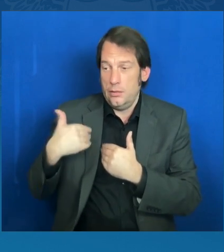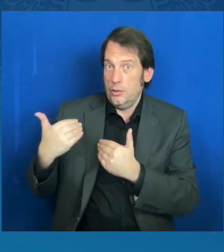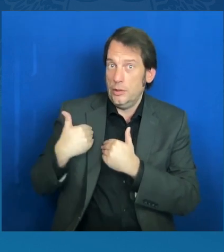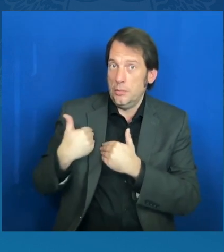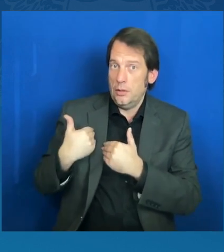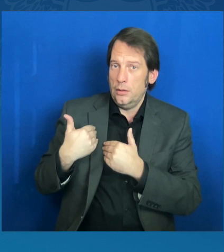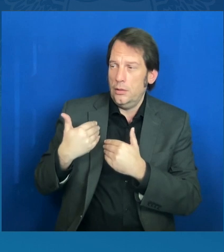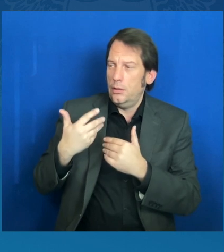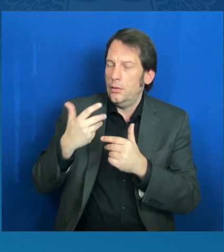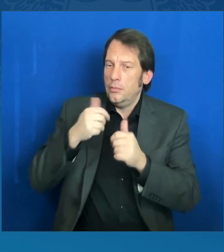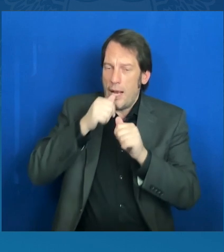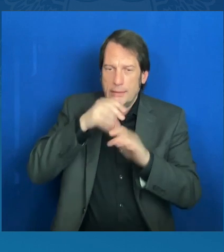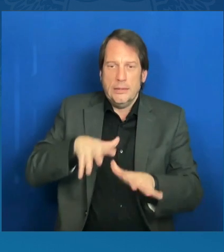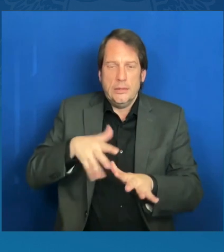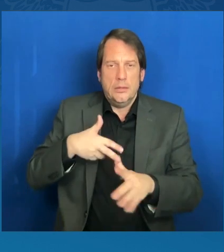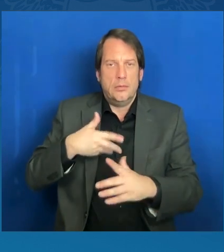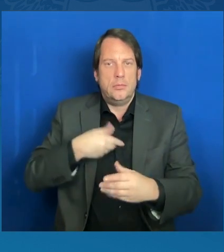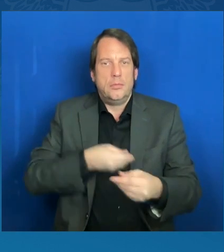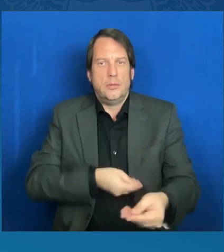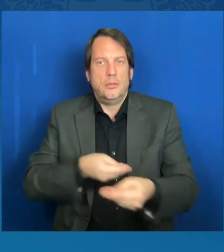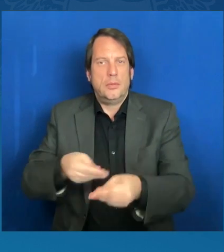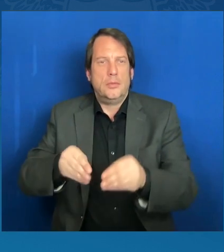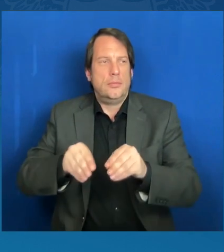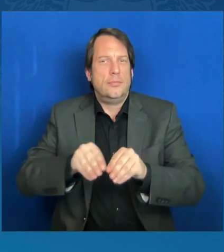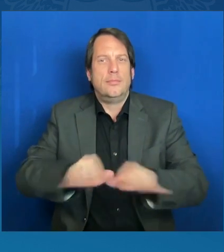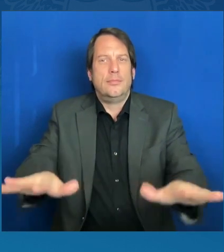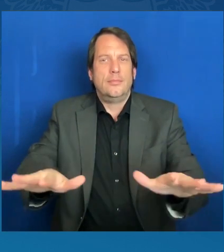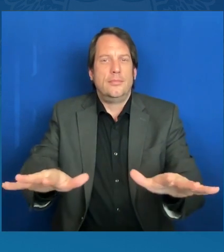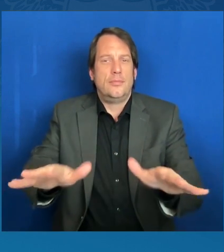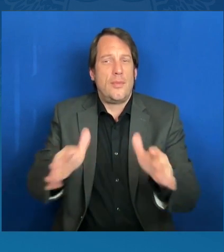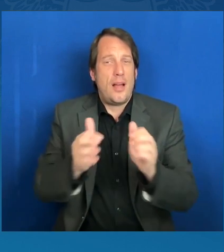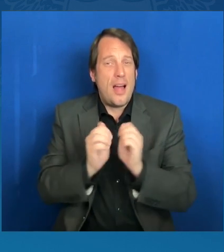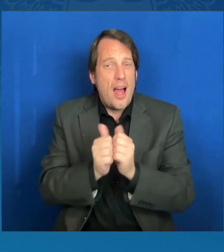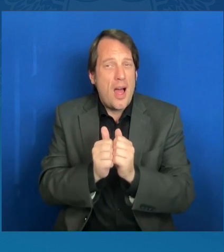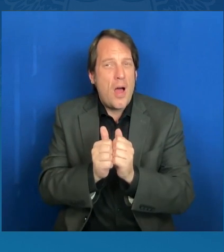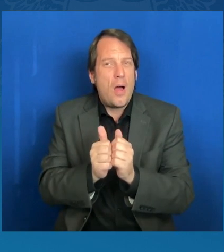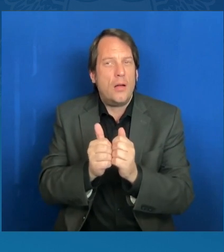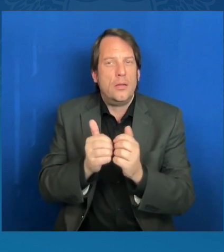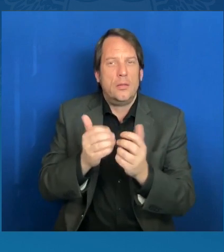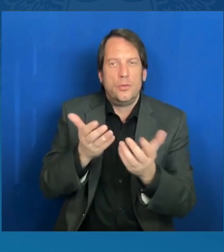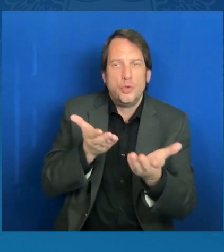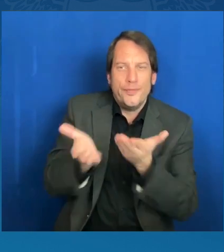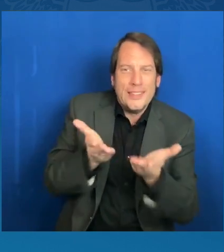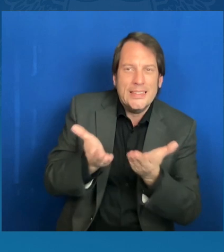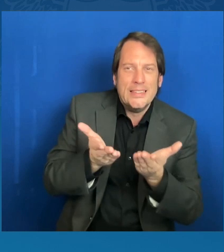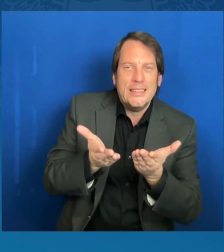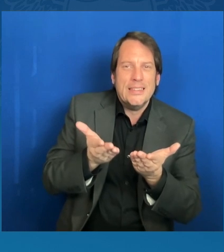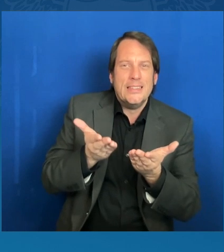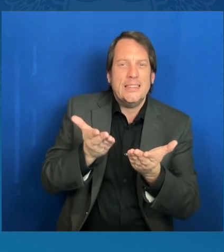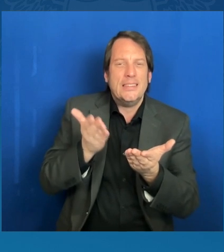the truest form of redemption. That's not just my story, it's our story.